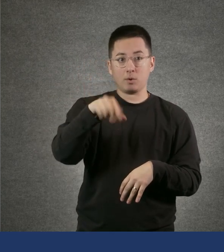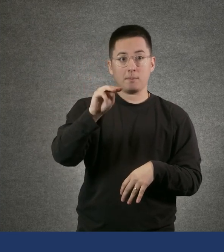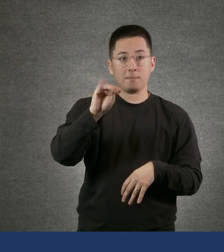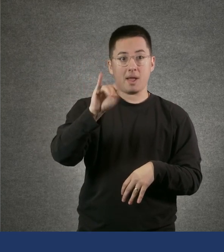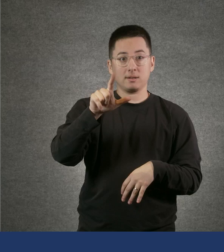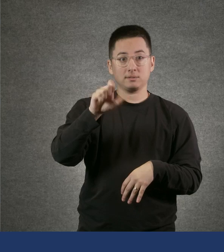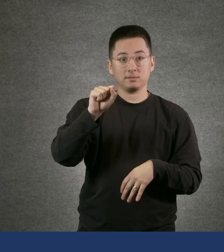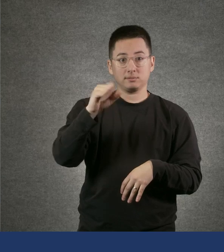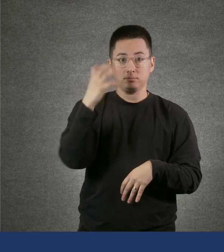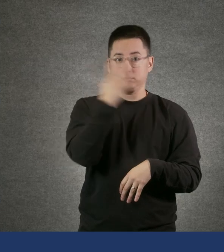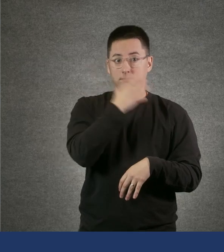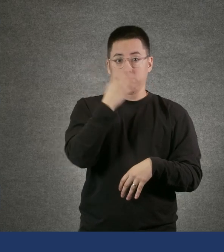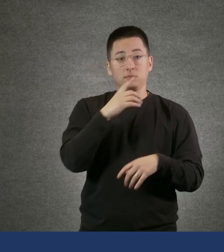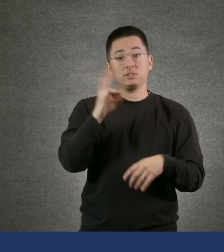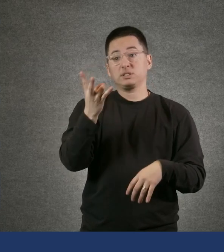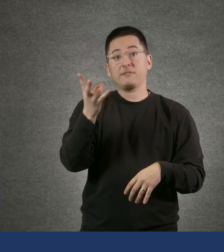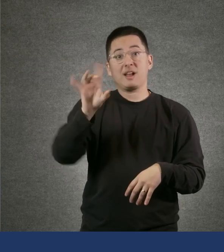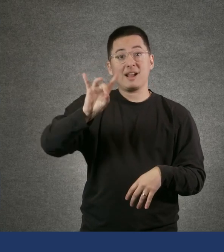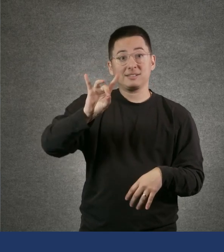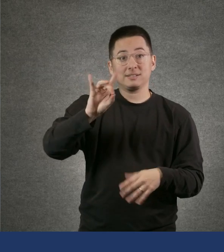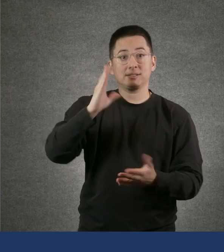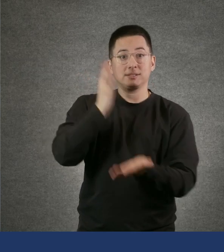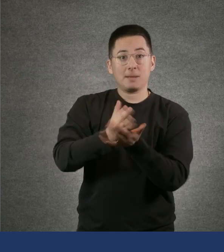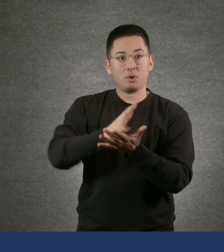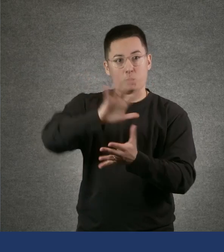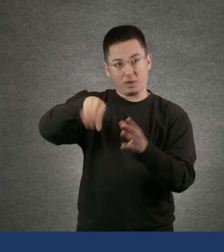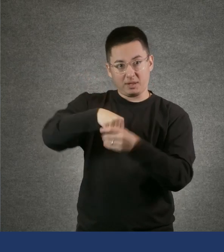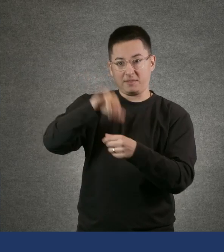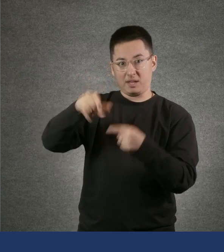but we have 78 stops within that distance.